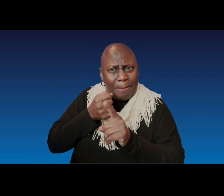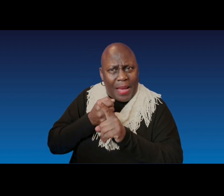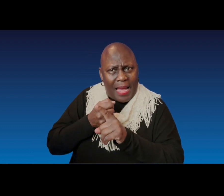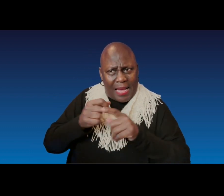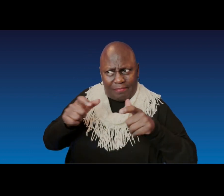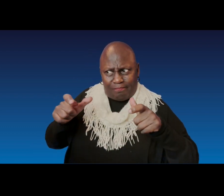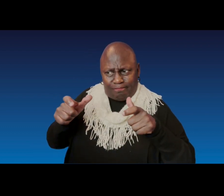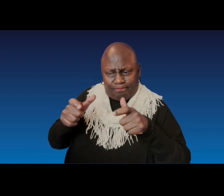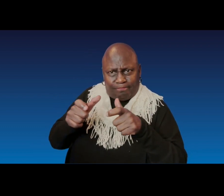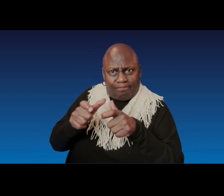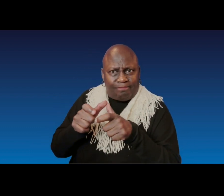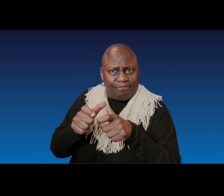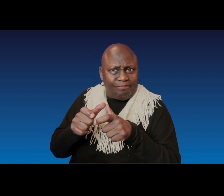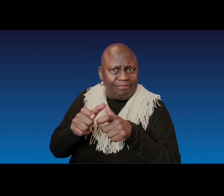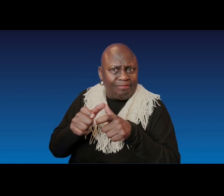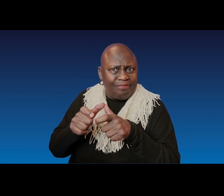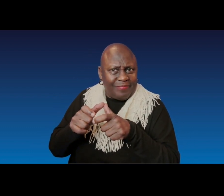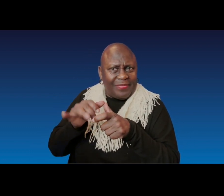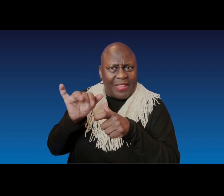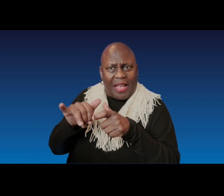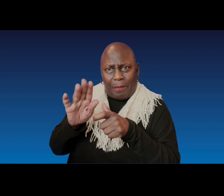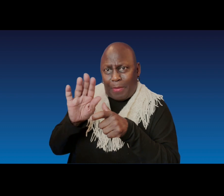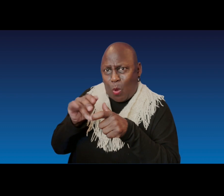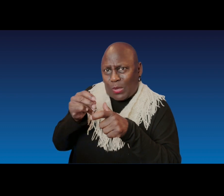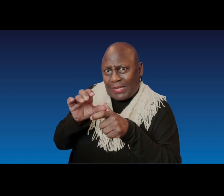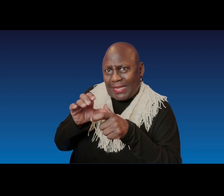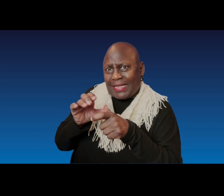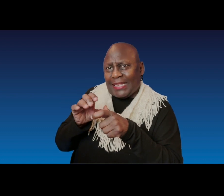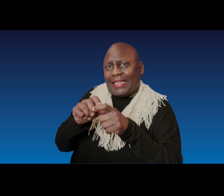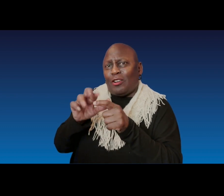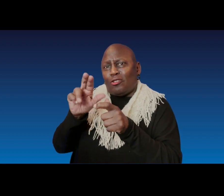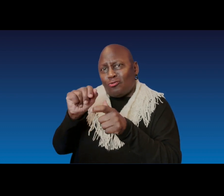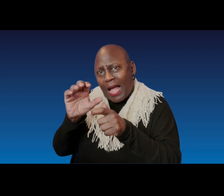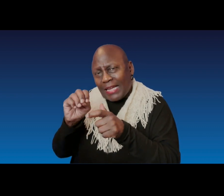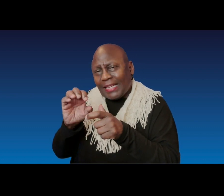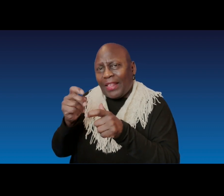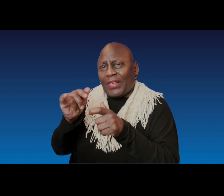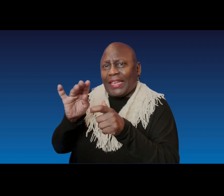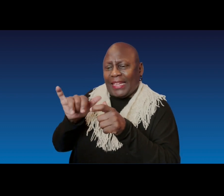on the dwindling numbers of BIPOC race and ethnic groups.